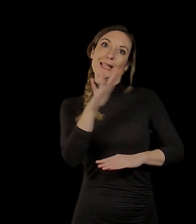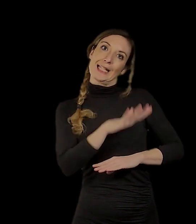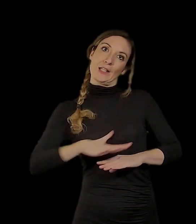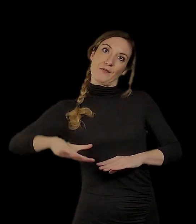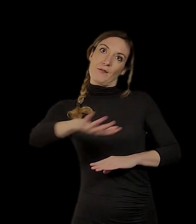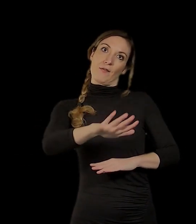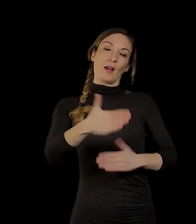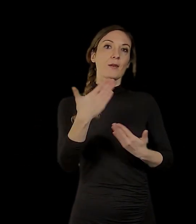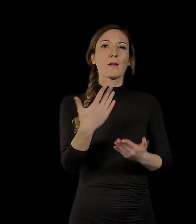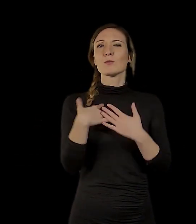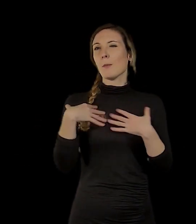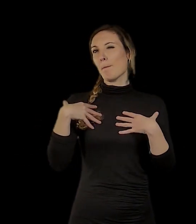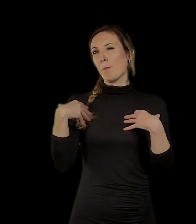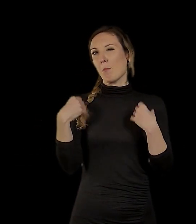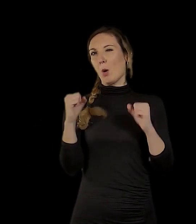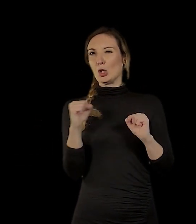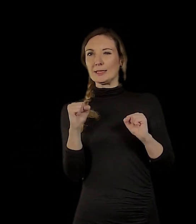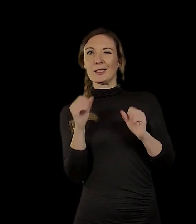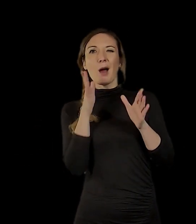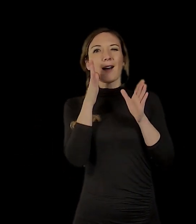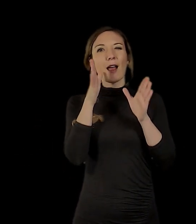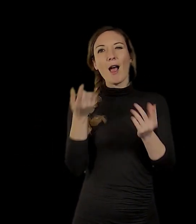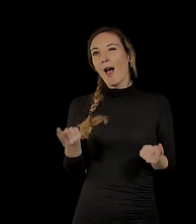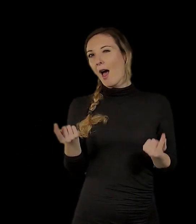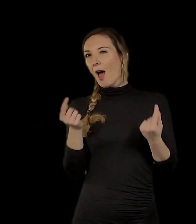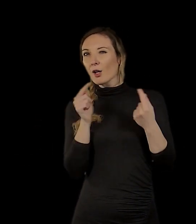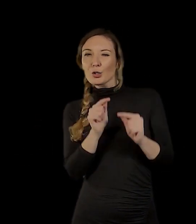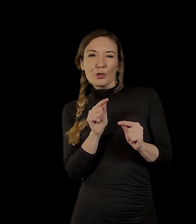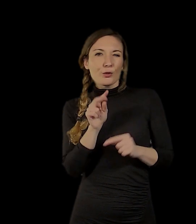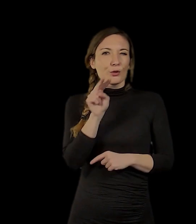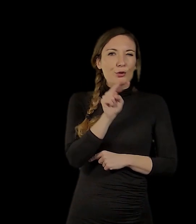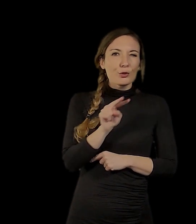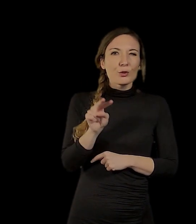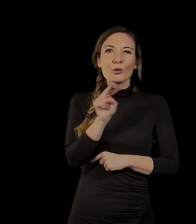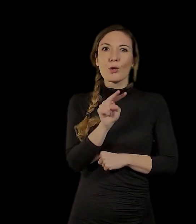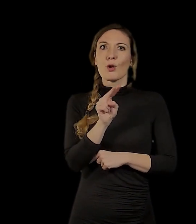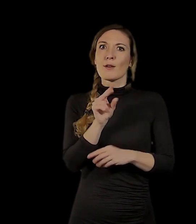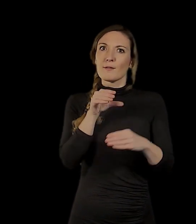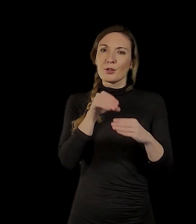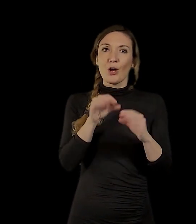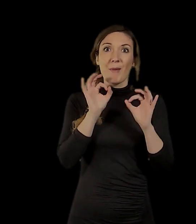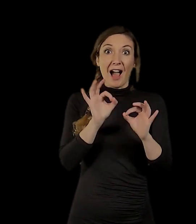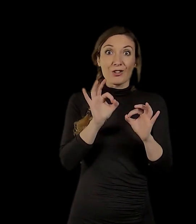from that racetrack, etc. And it was like an amazing moment when we actually realized that